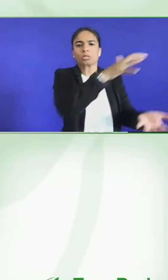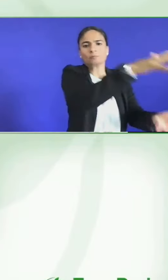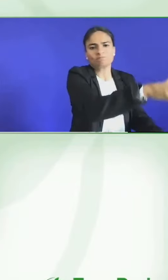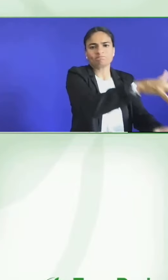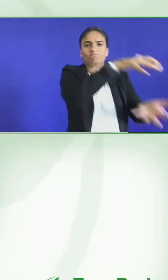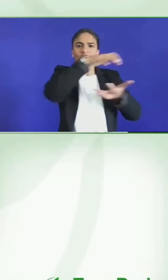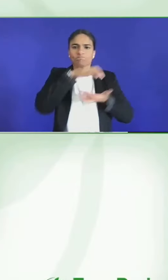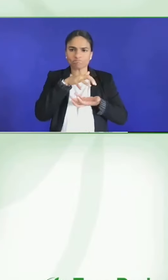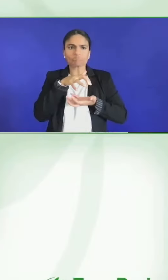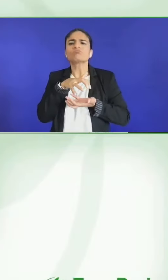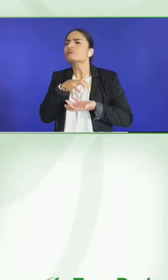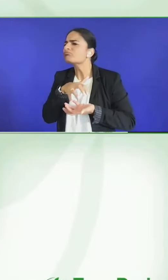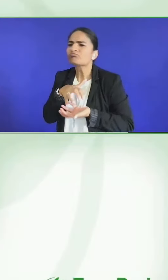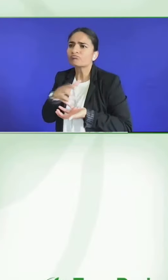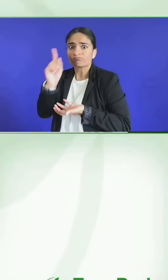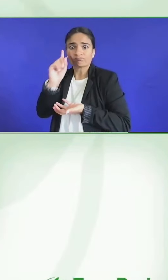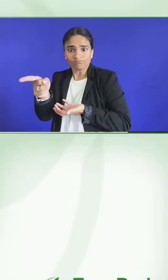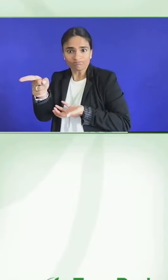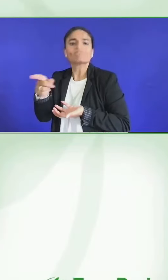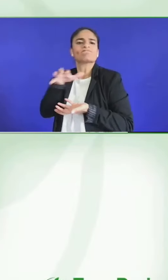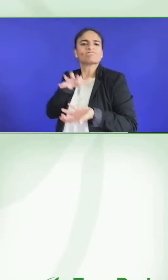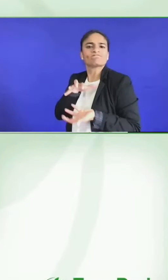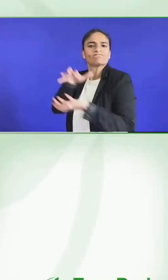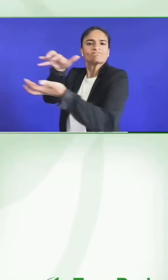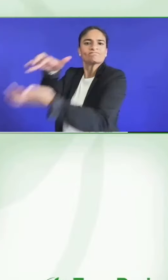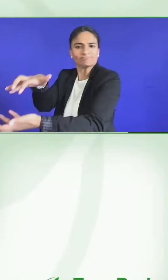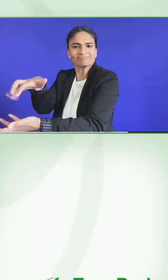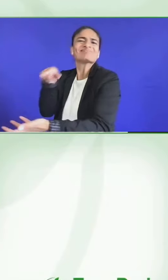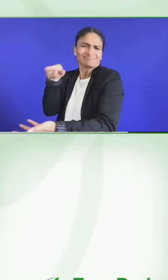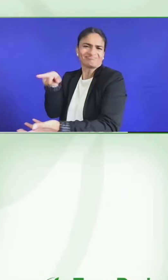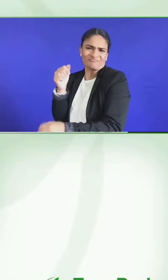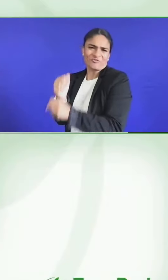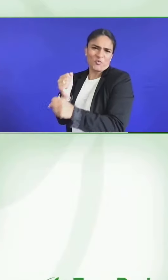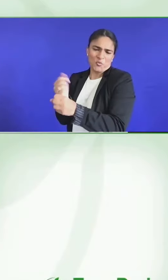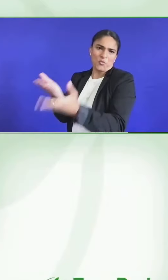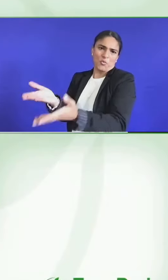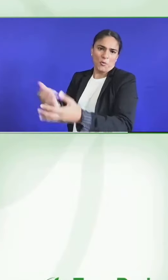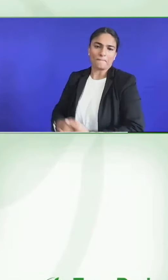We really had to make in the way we organise our services we had to